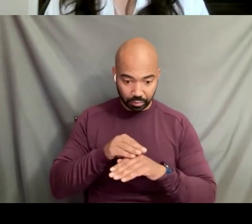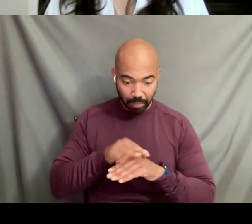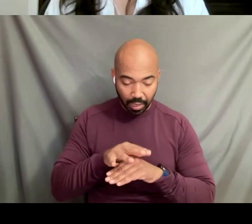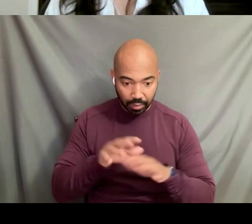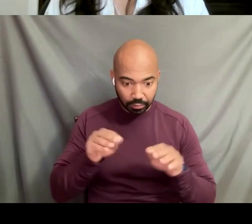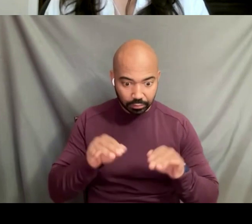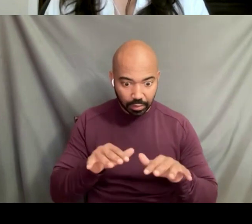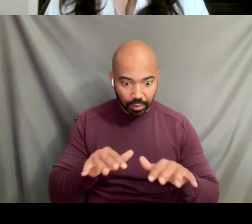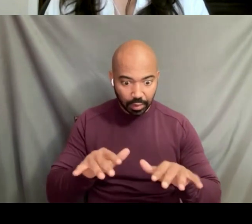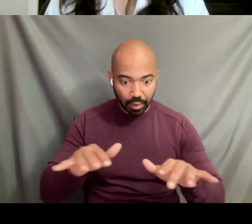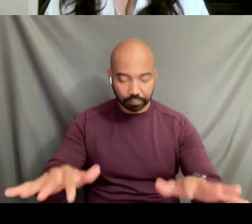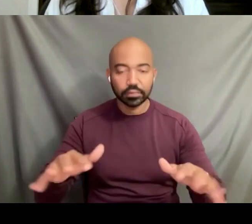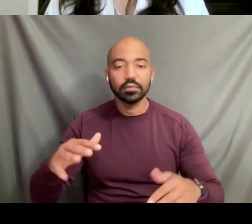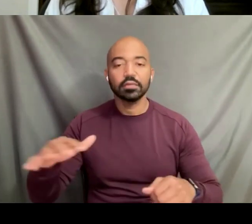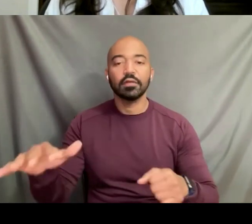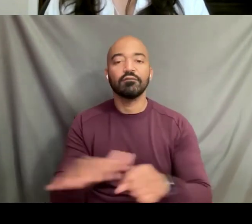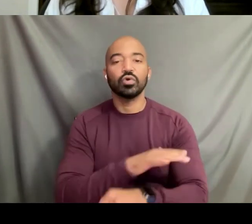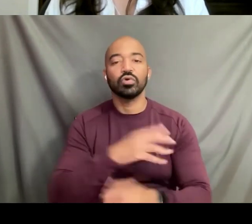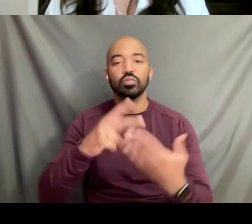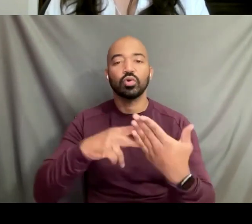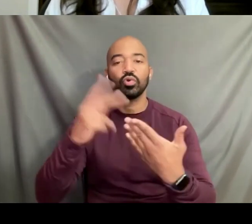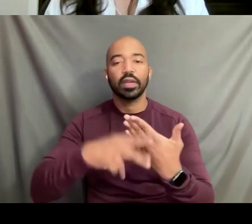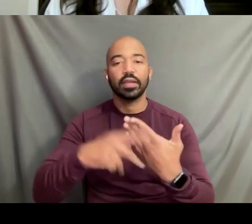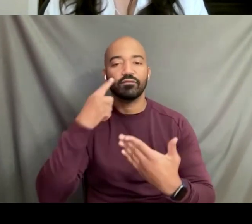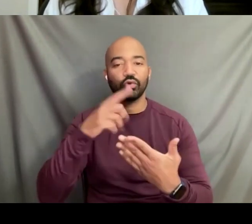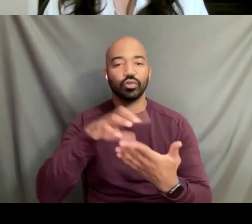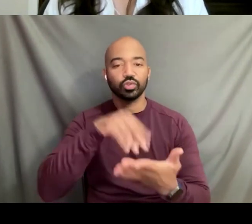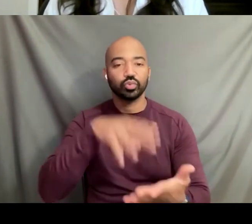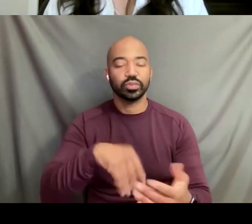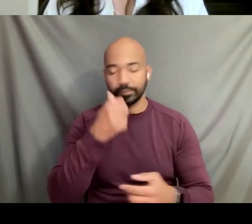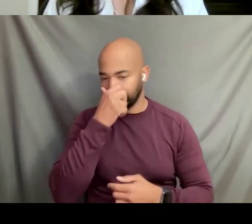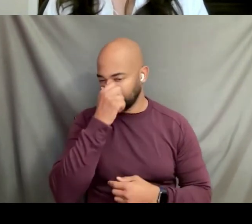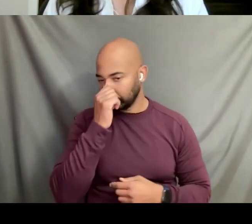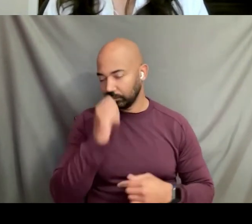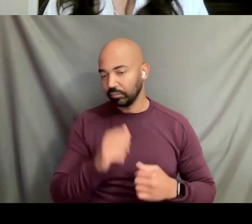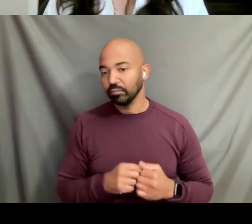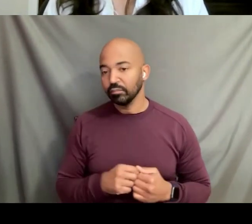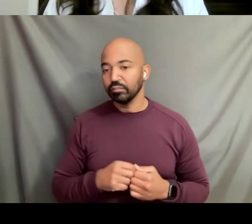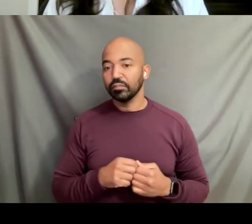you know, the long term program for the student as you mentioned with connections to career services